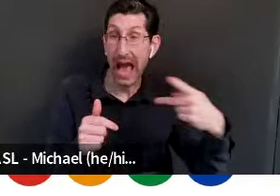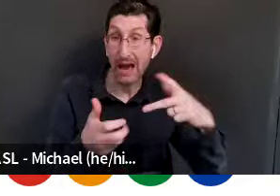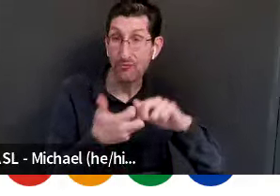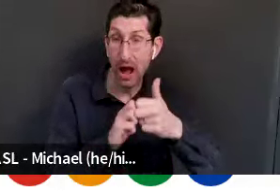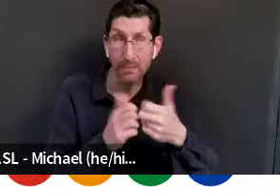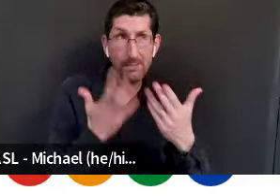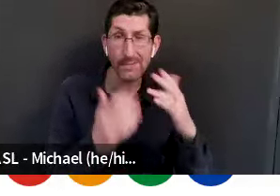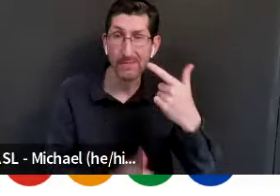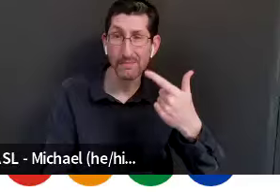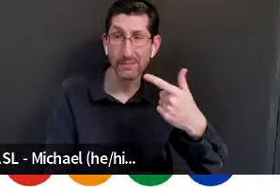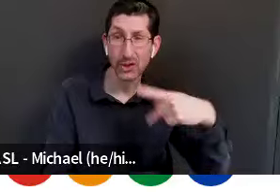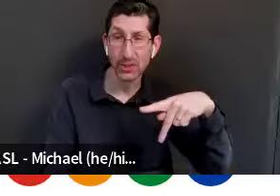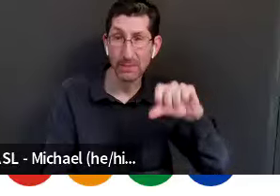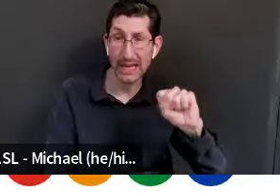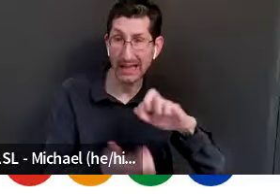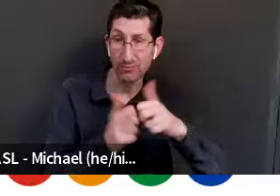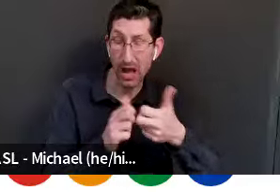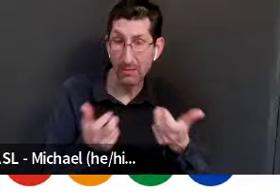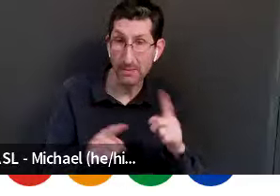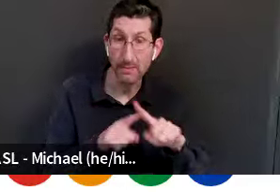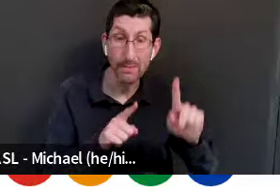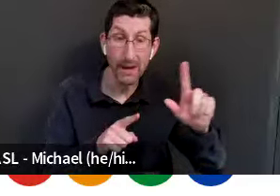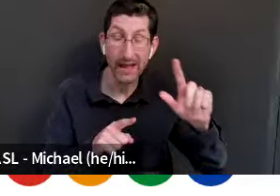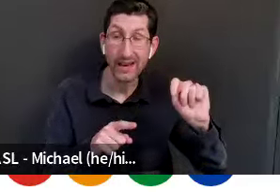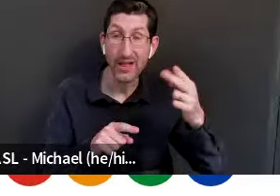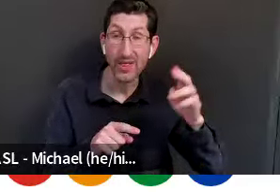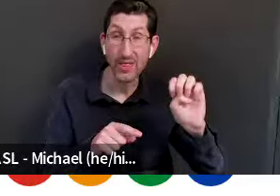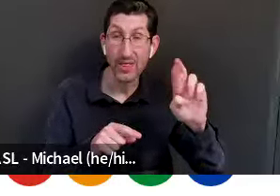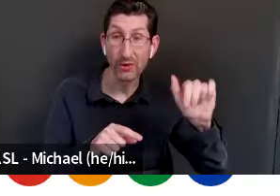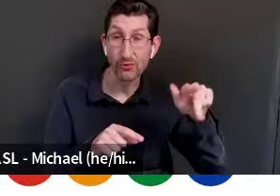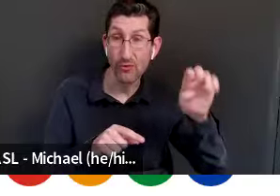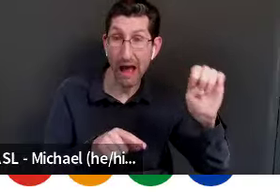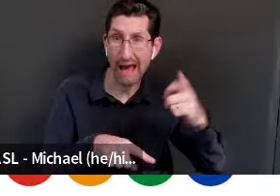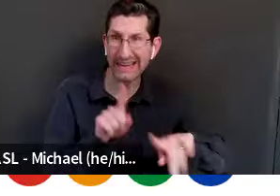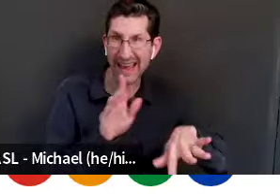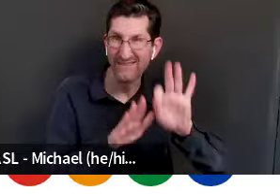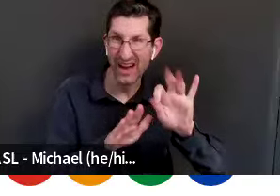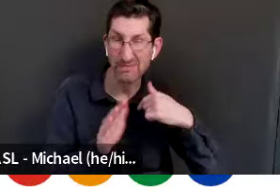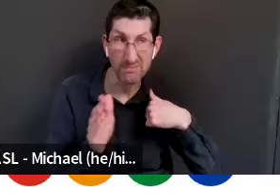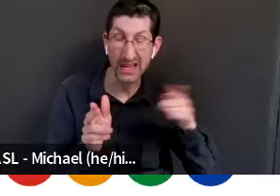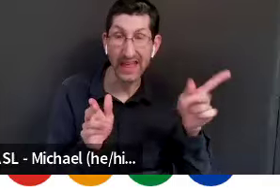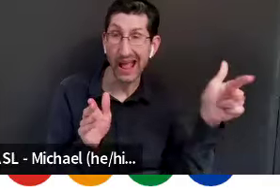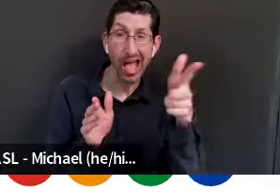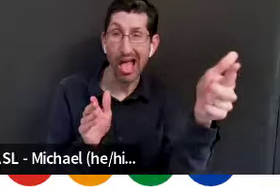I DON'T KNOW IF IT IS AN APP GLITCH OR GPS GLITCH. LYFT AND THE RIDE COULDN'T